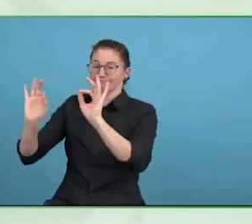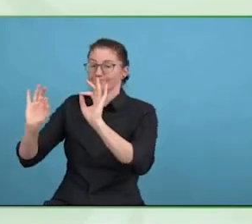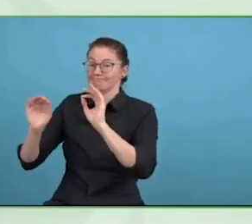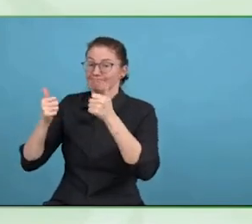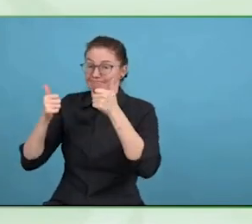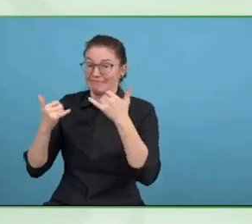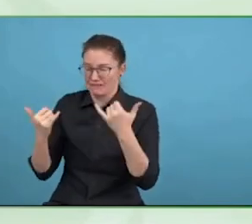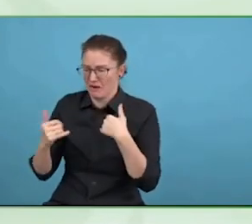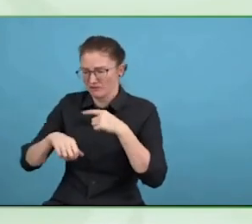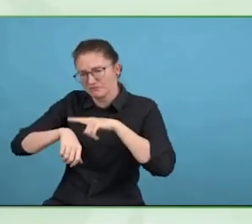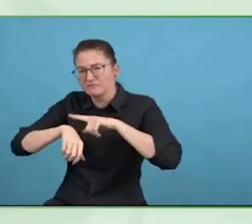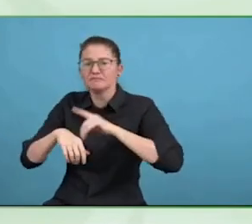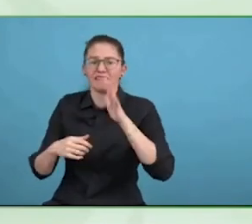Thank you.